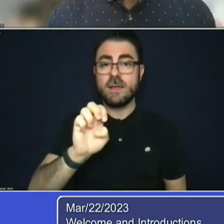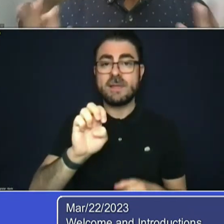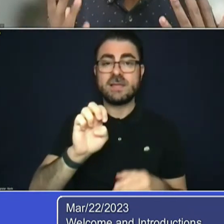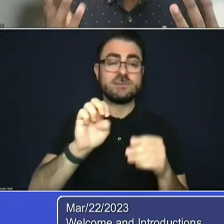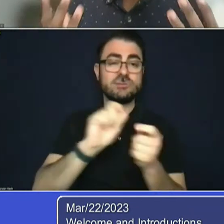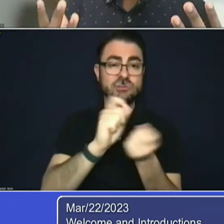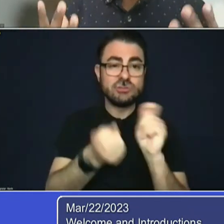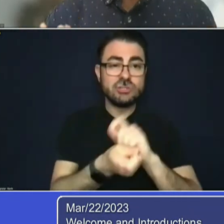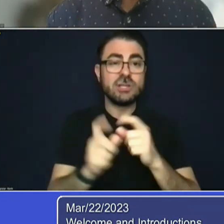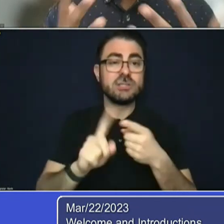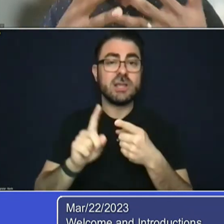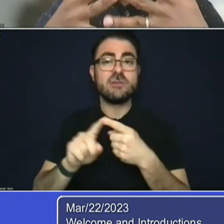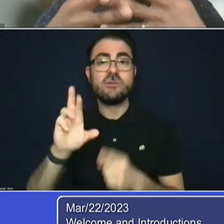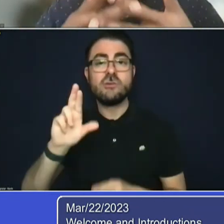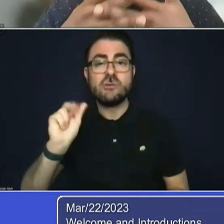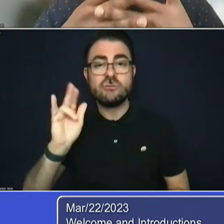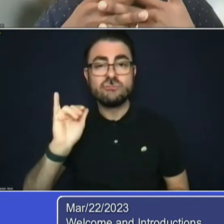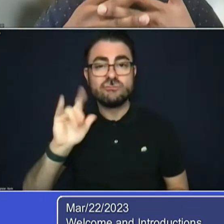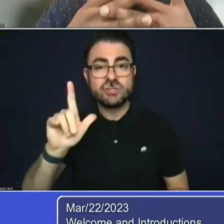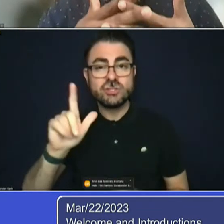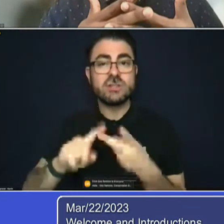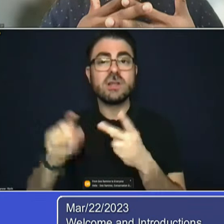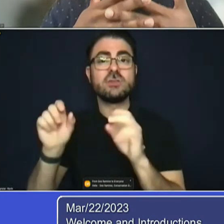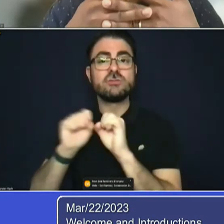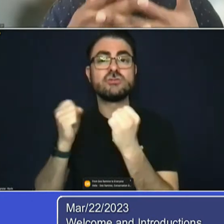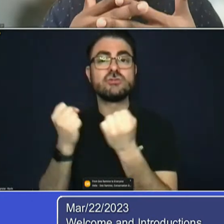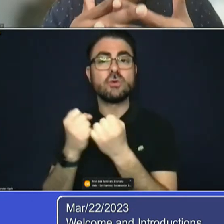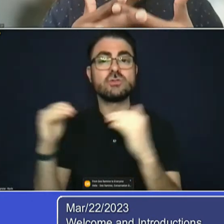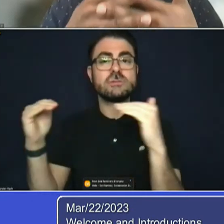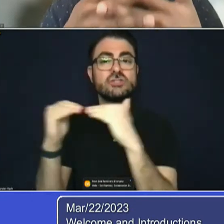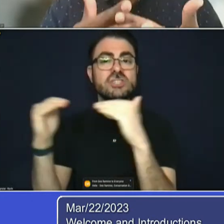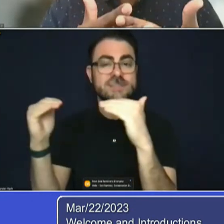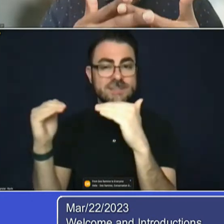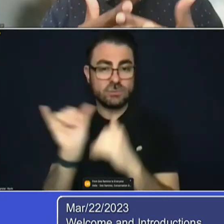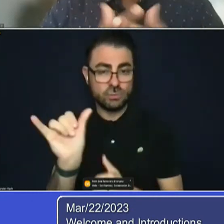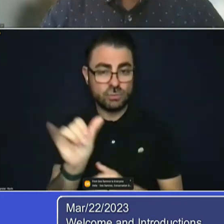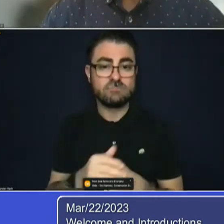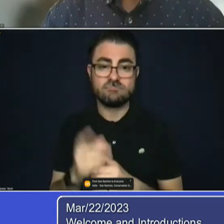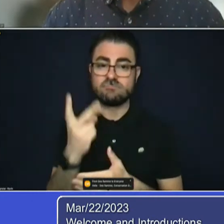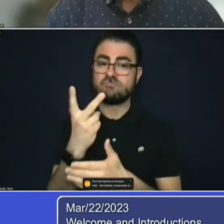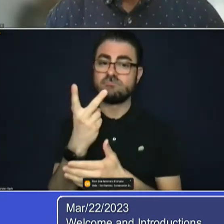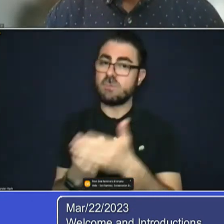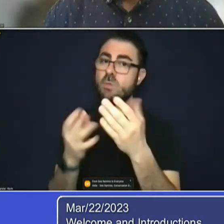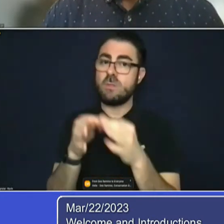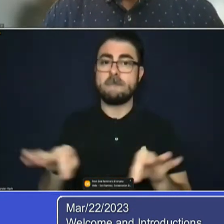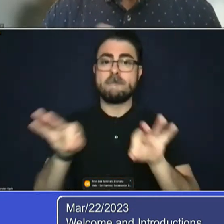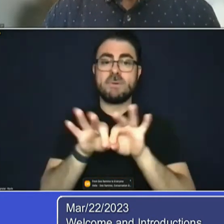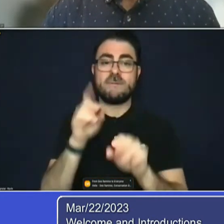PROJECTS THAT ADDRESS CLIMATE CHANGE AND ADVANCED RACIAL AND SOCIAL JUSTICE.